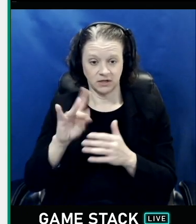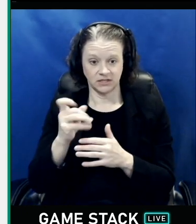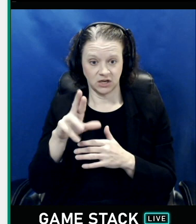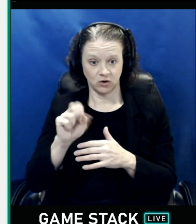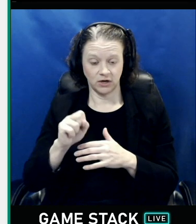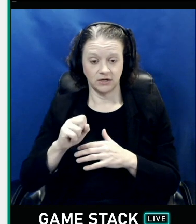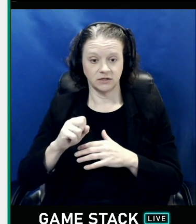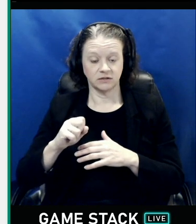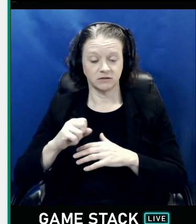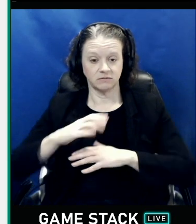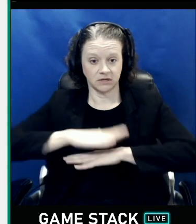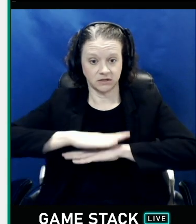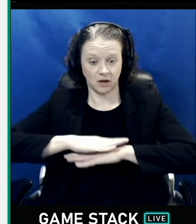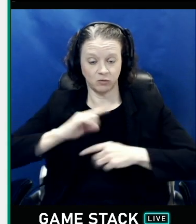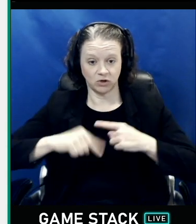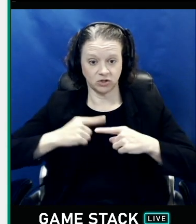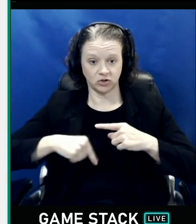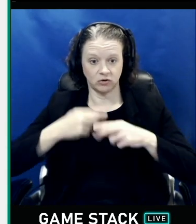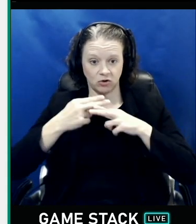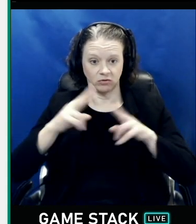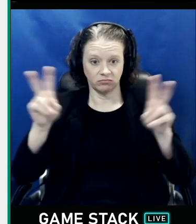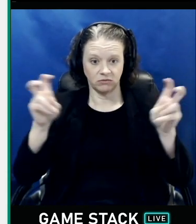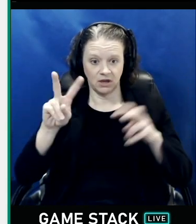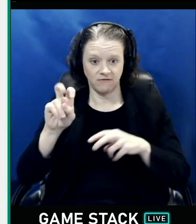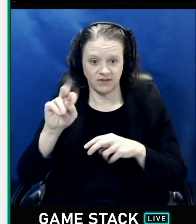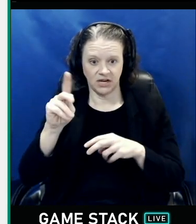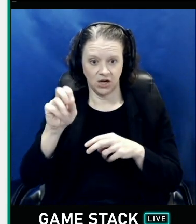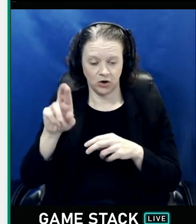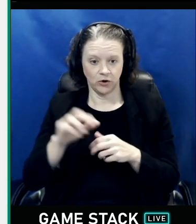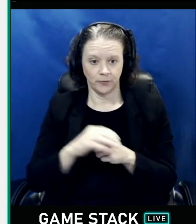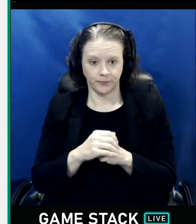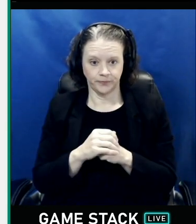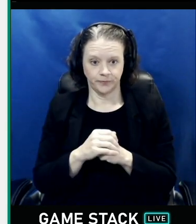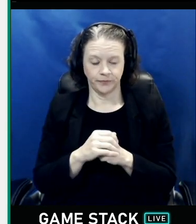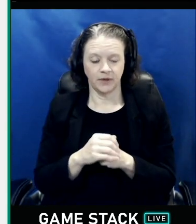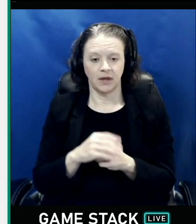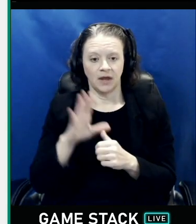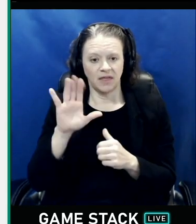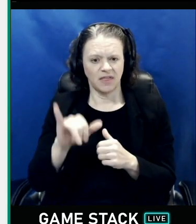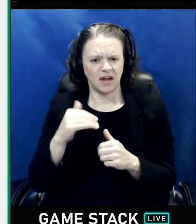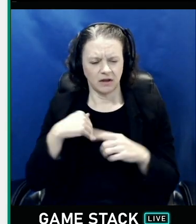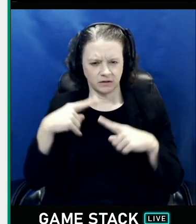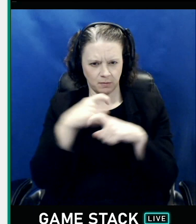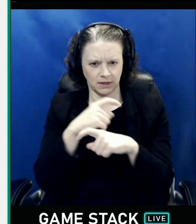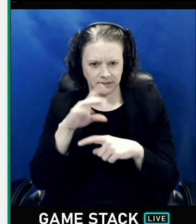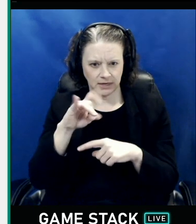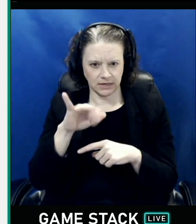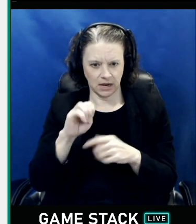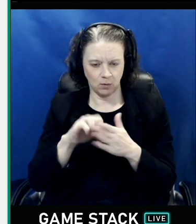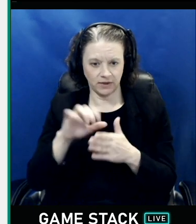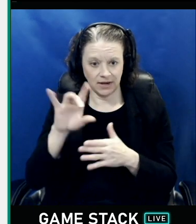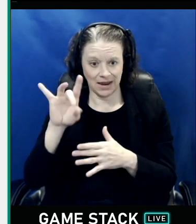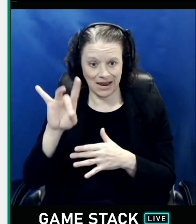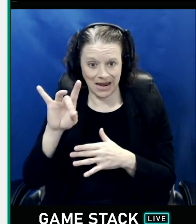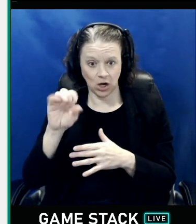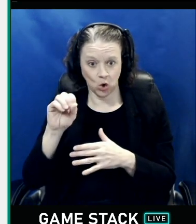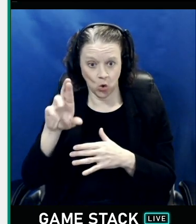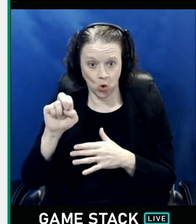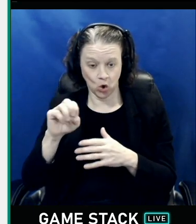codename "Vermeer". This is a Chiplet design where each core complex die has a unified 8 core cluster with a massive 32 megabyte L3 cache.